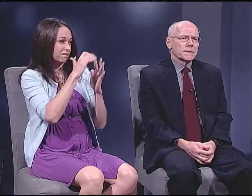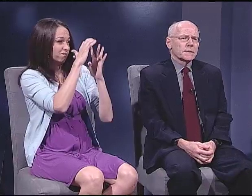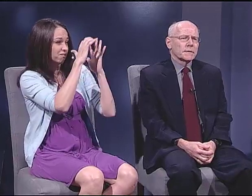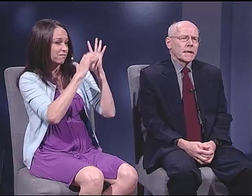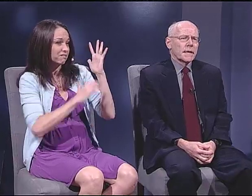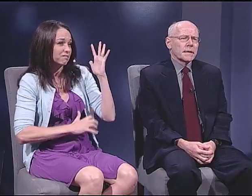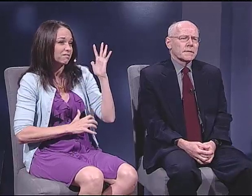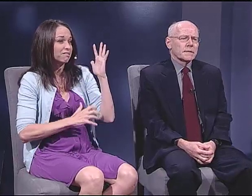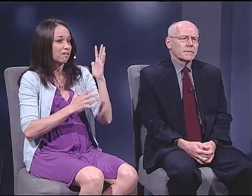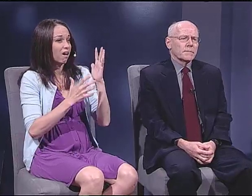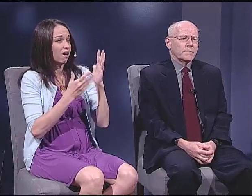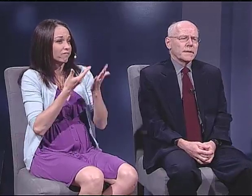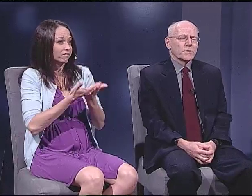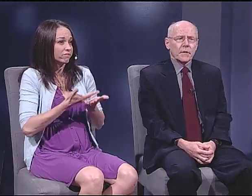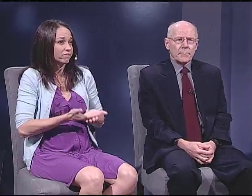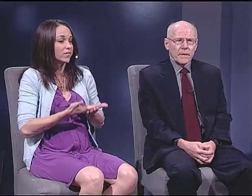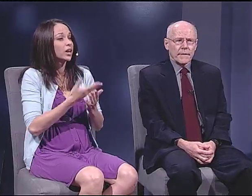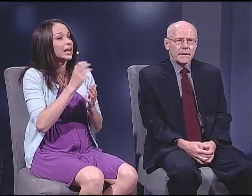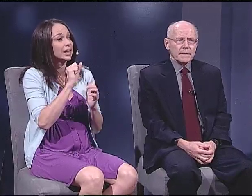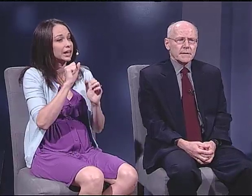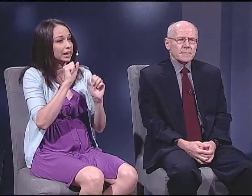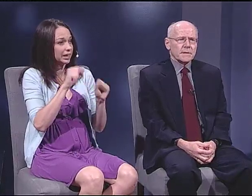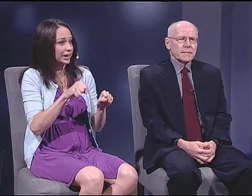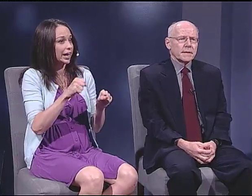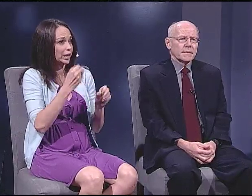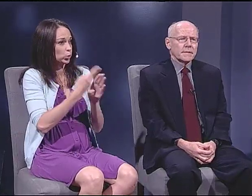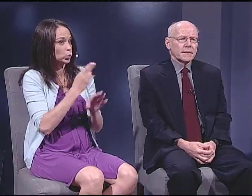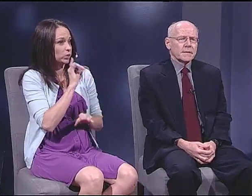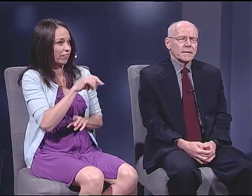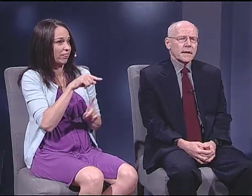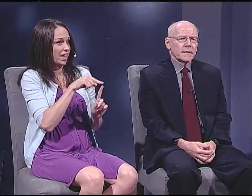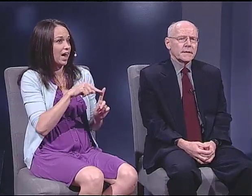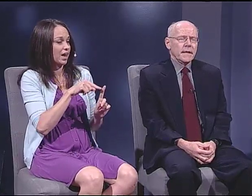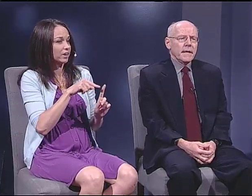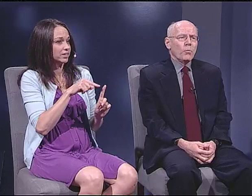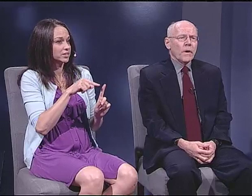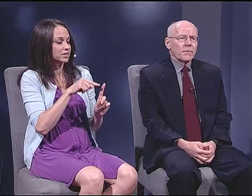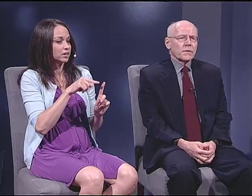and we can draw upon that, it seems to me, in deciding whether